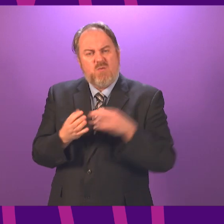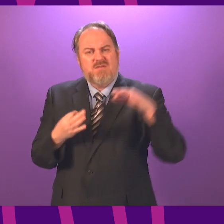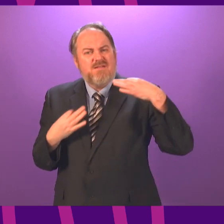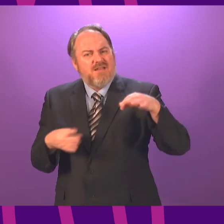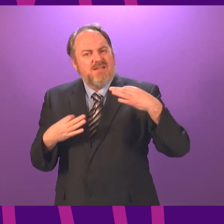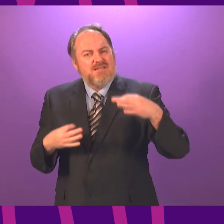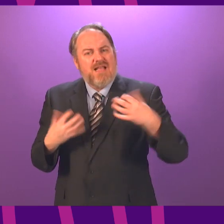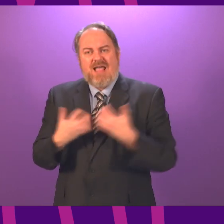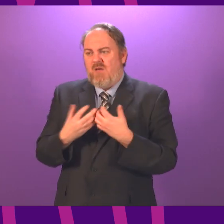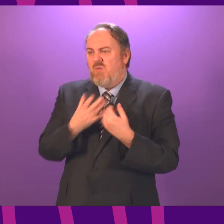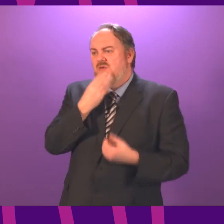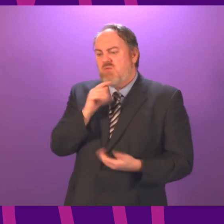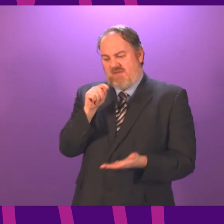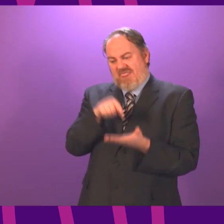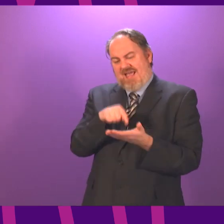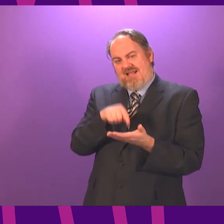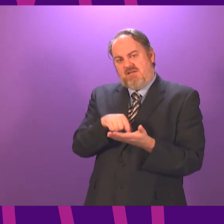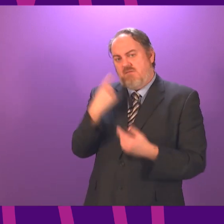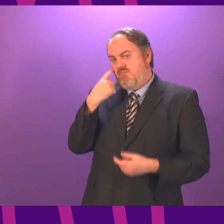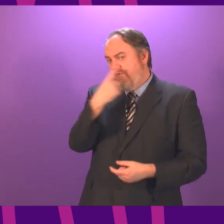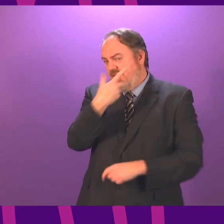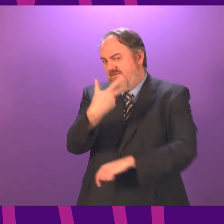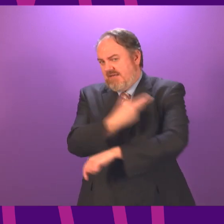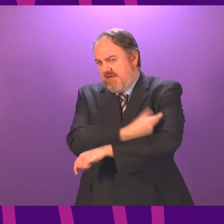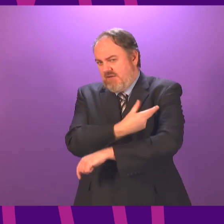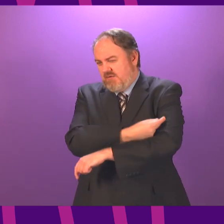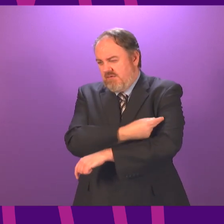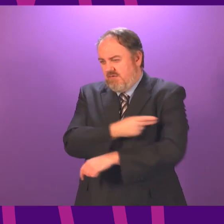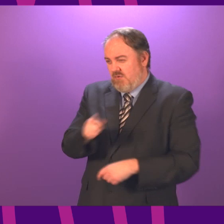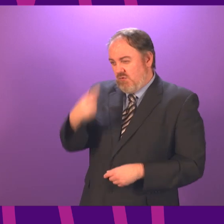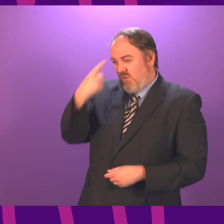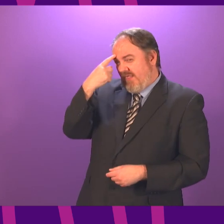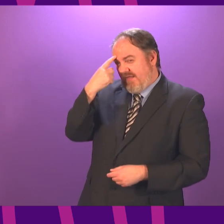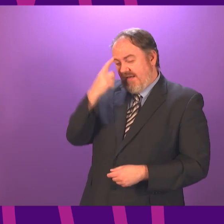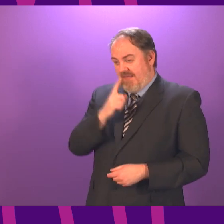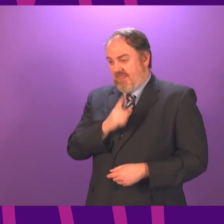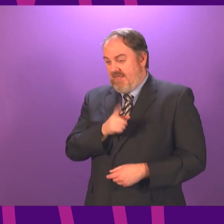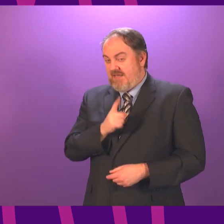wider economy. Does the First Minister believe, as I do, that they could risk making the social